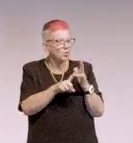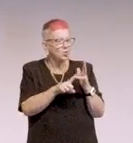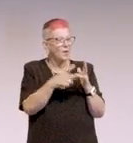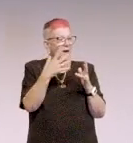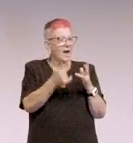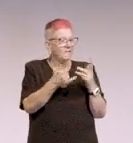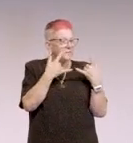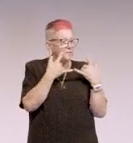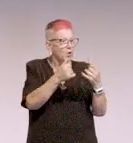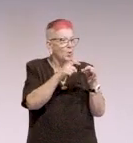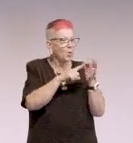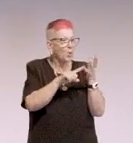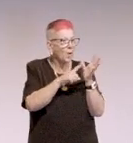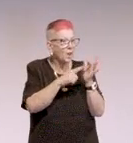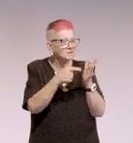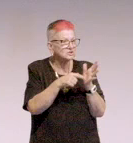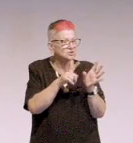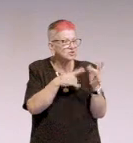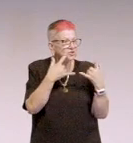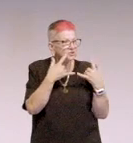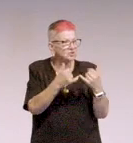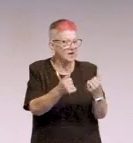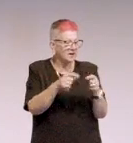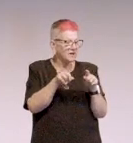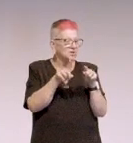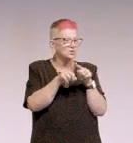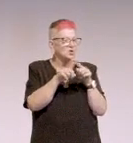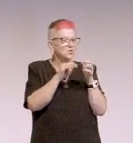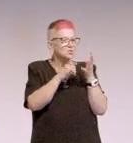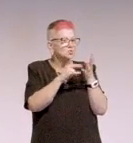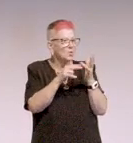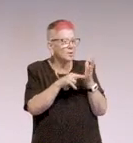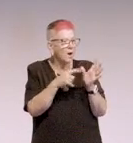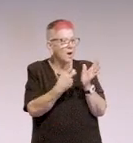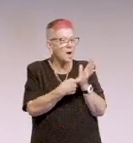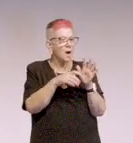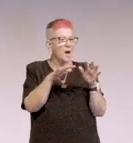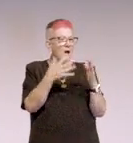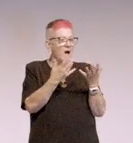Sinai, static analysis, you can have accessibility as another